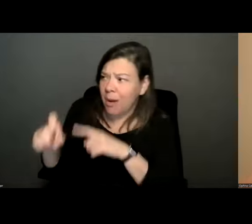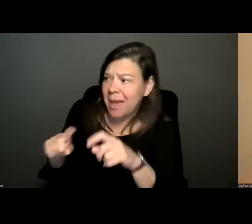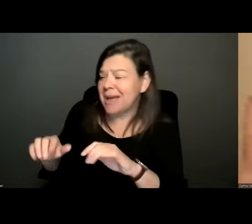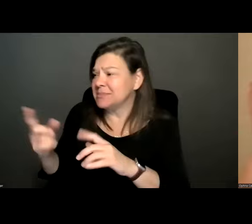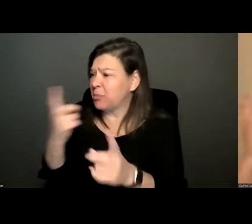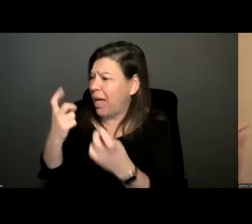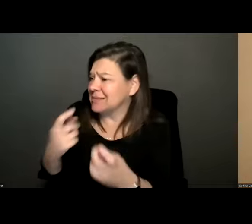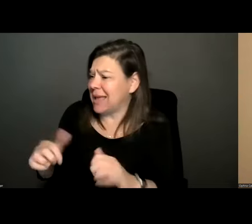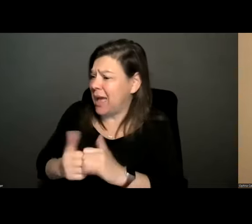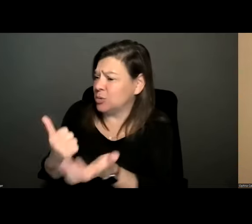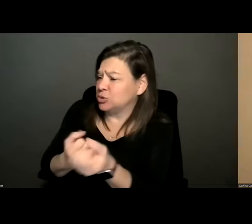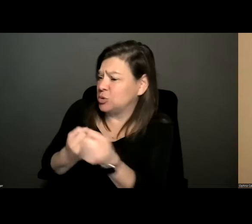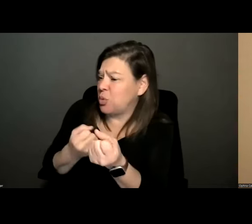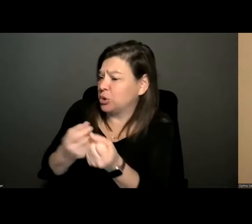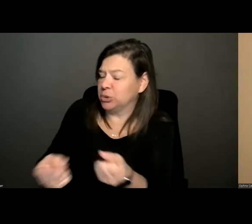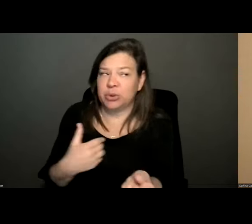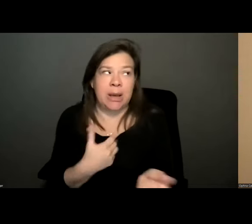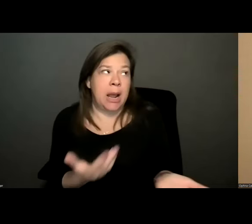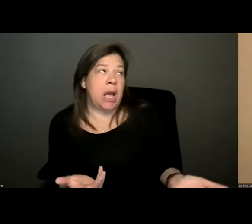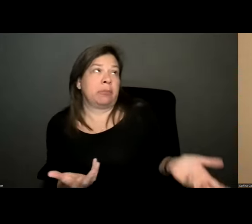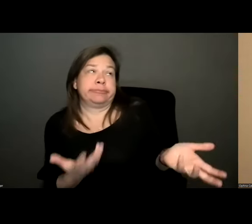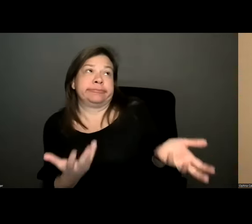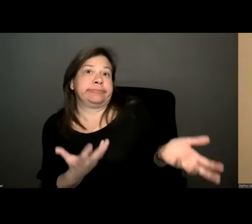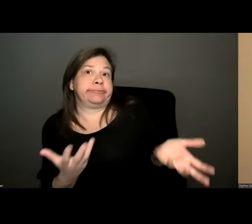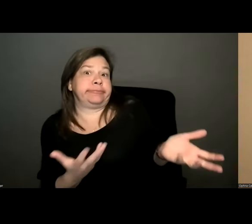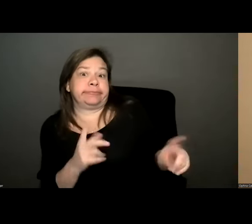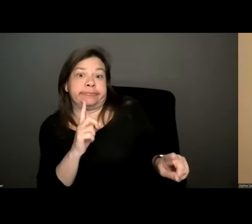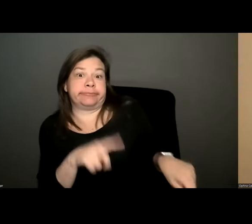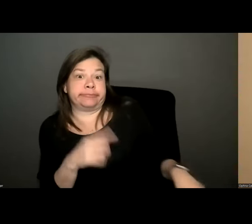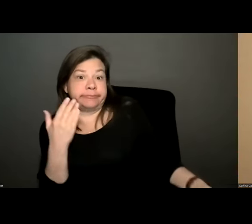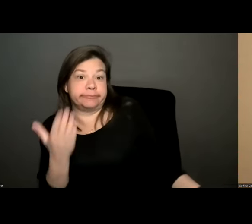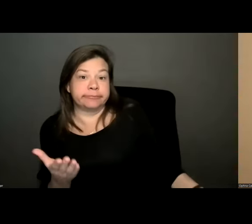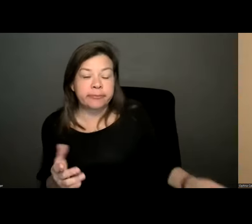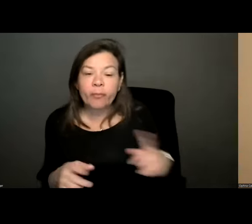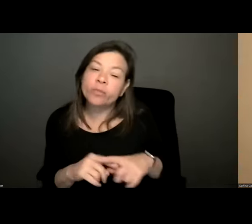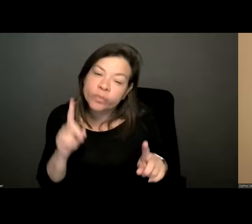And I wouldn't know how to answer. And so I do think that's important to acknowledge